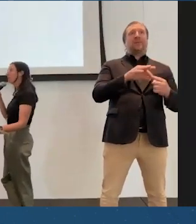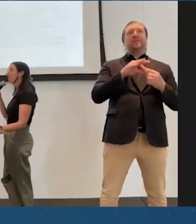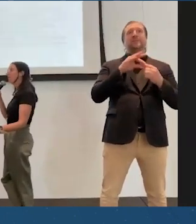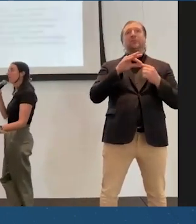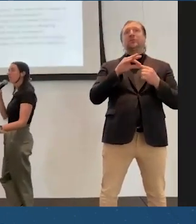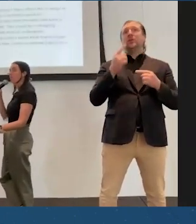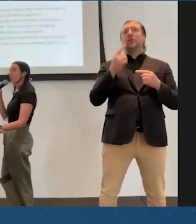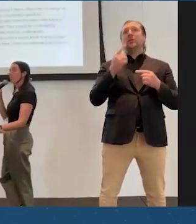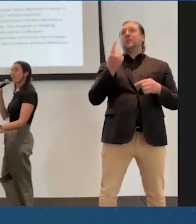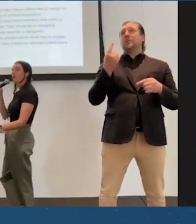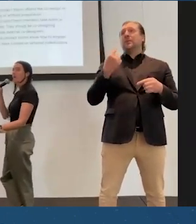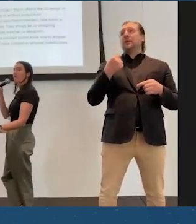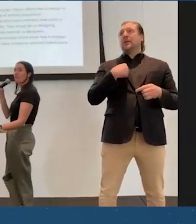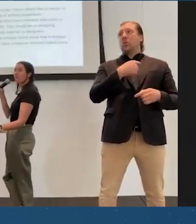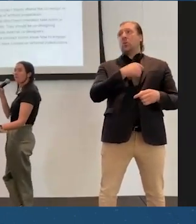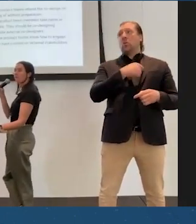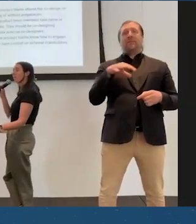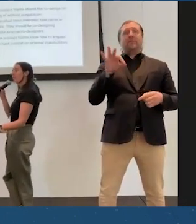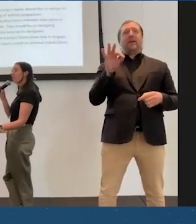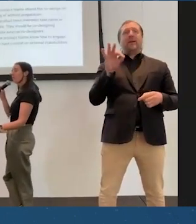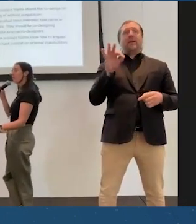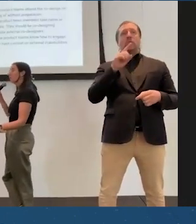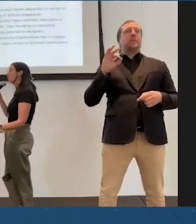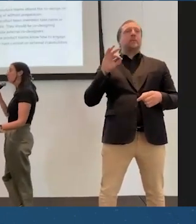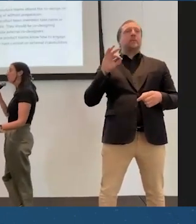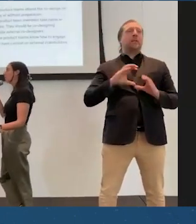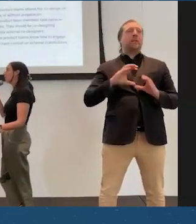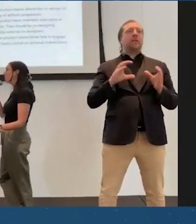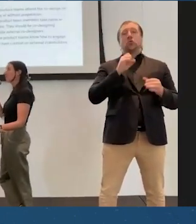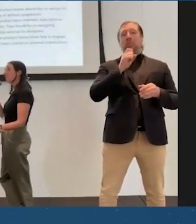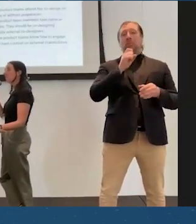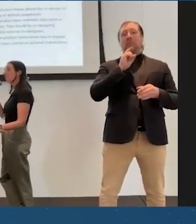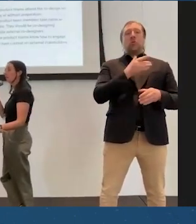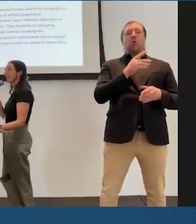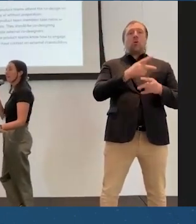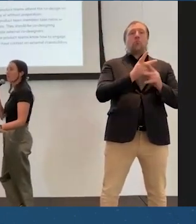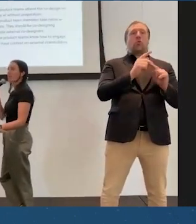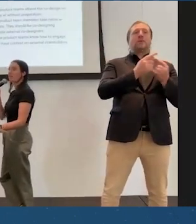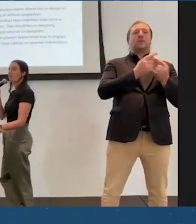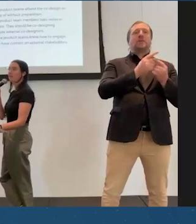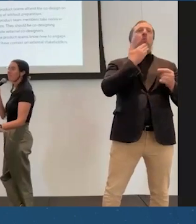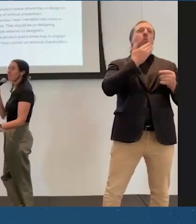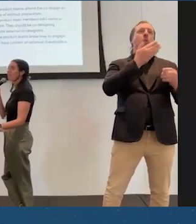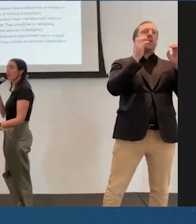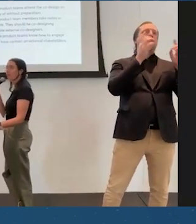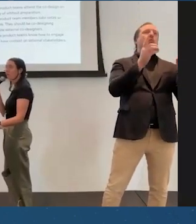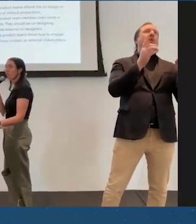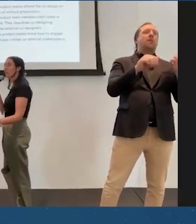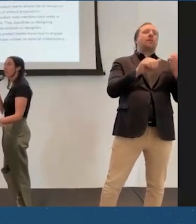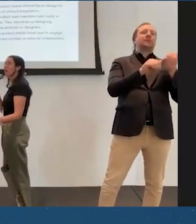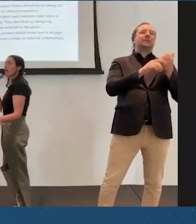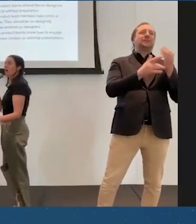One of the things that we've found really beneficial is to ensure our product teams are well educated on assistive technology.